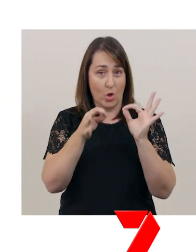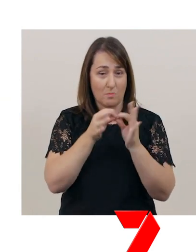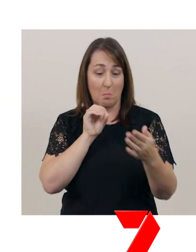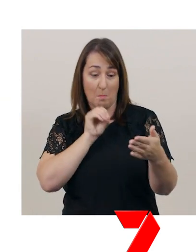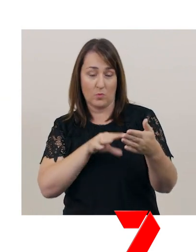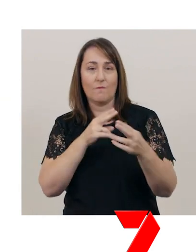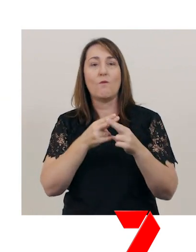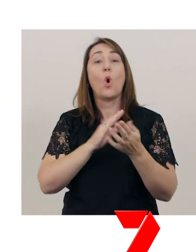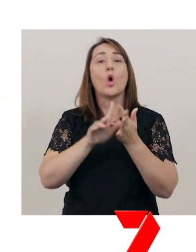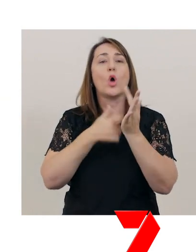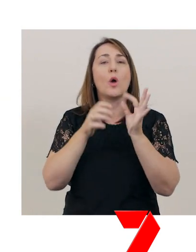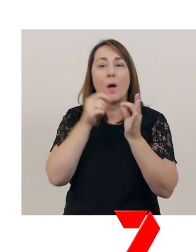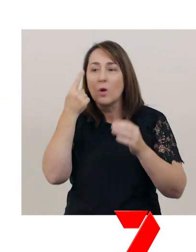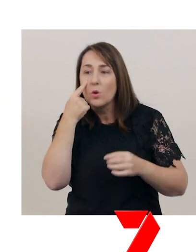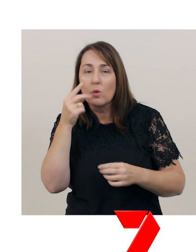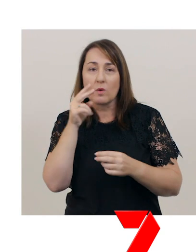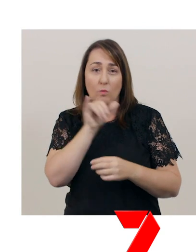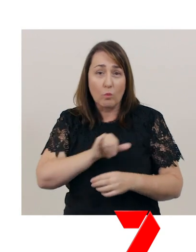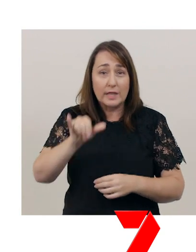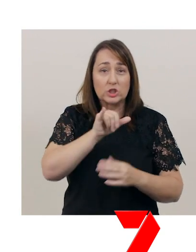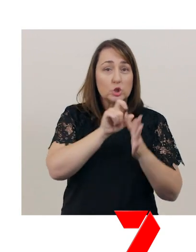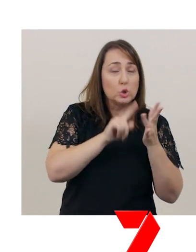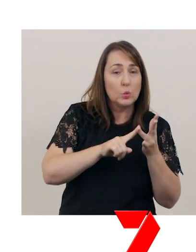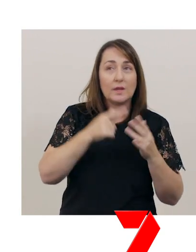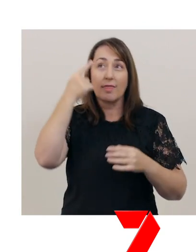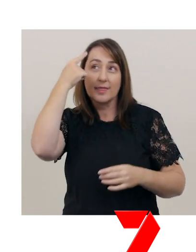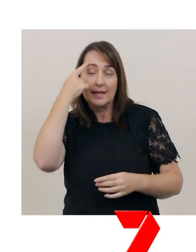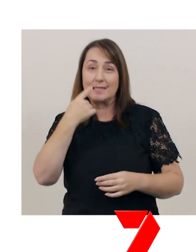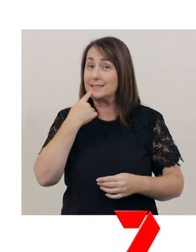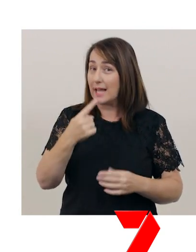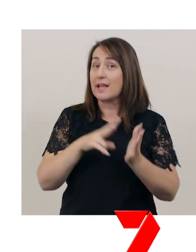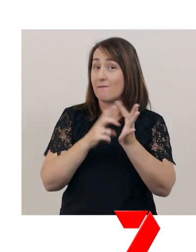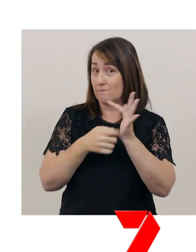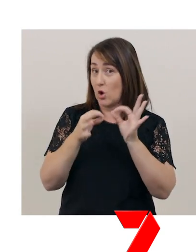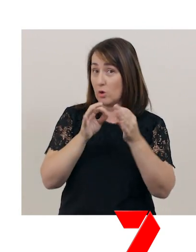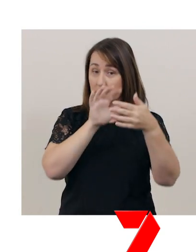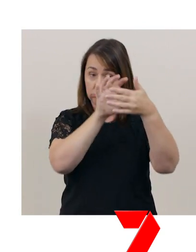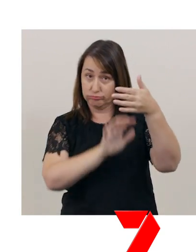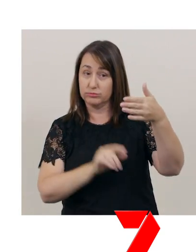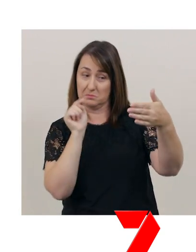Can you find the doing, thinking, and saying verbs, that show how Herb was feeling?